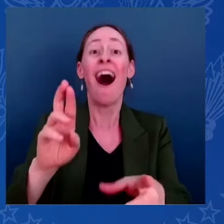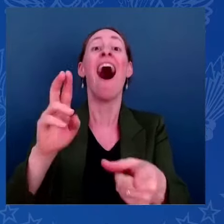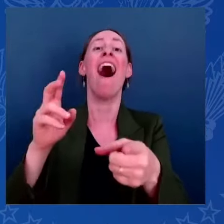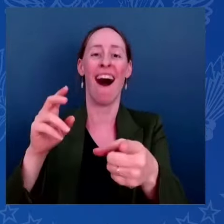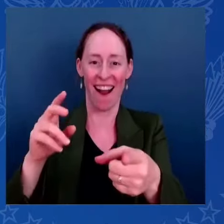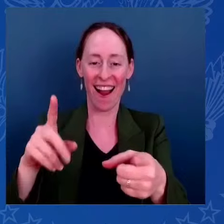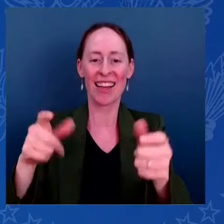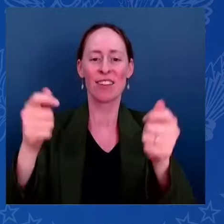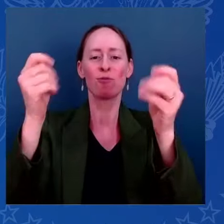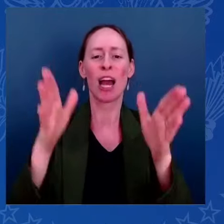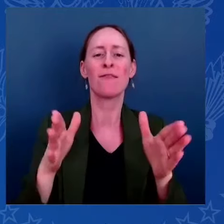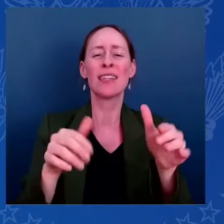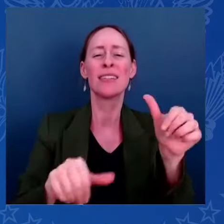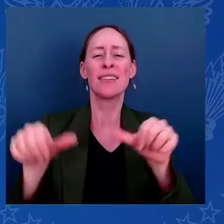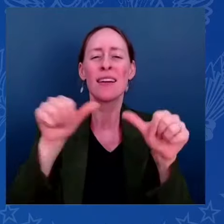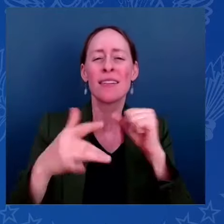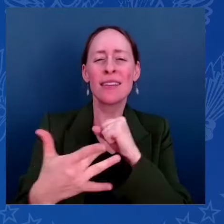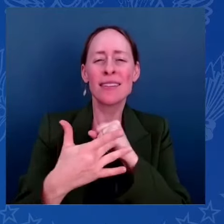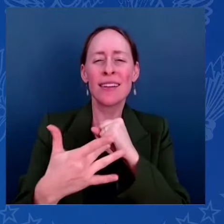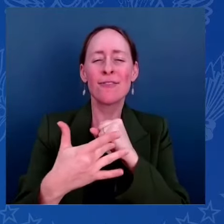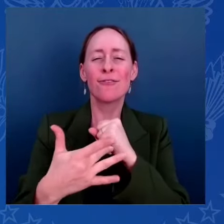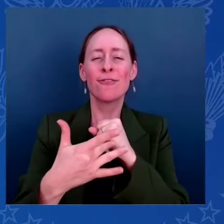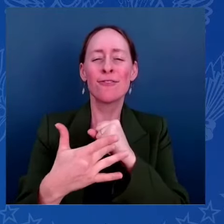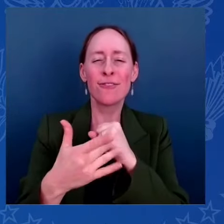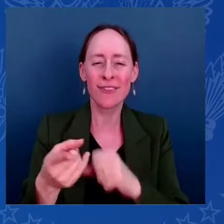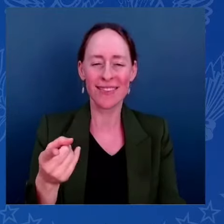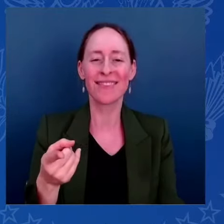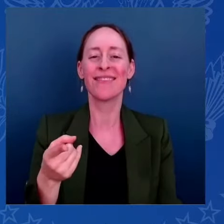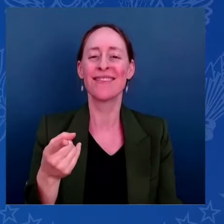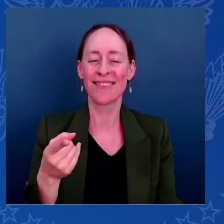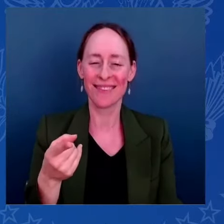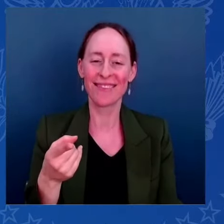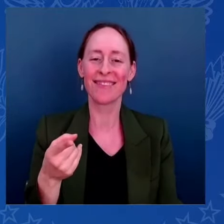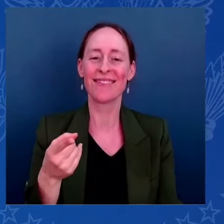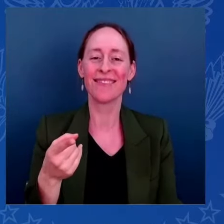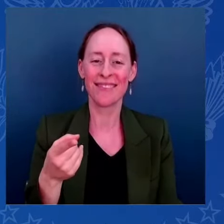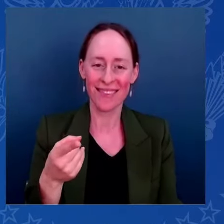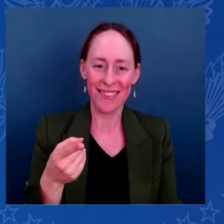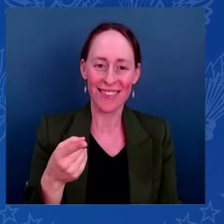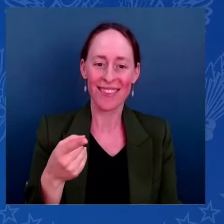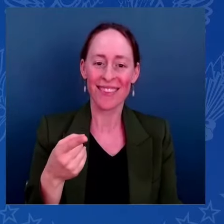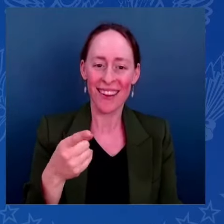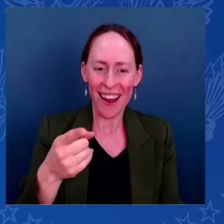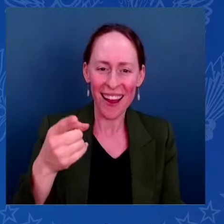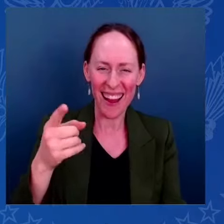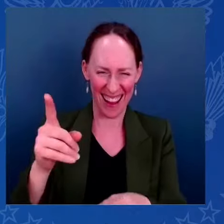As well as Renee, who leads the ARPH-A and transformative work we're doing here and going to talk about today.